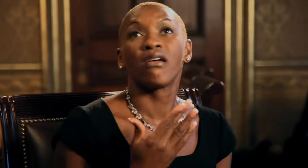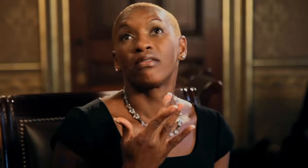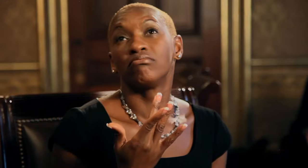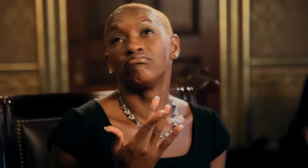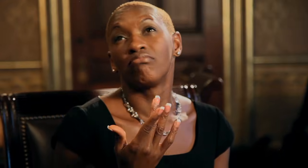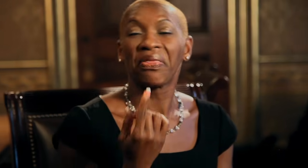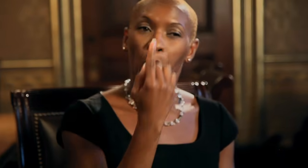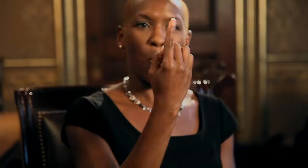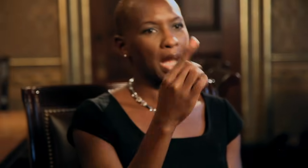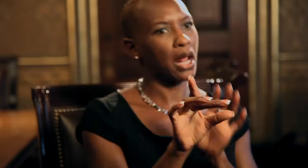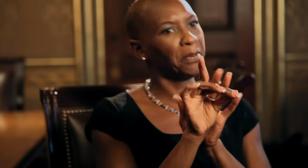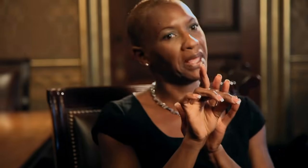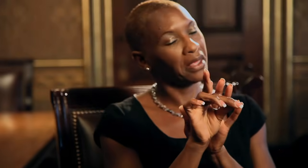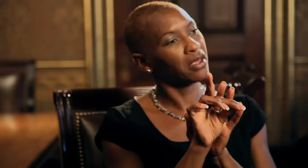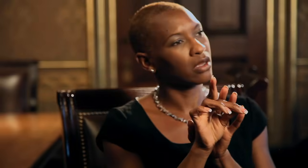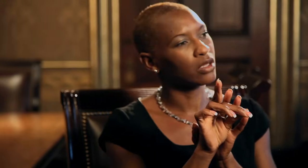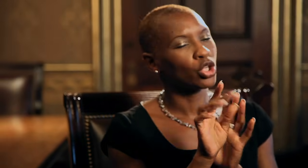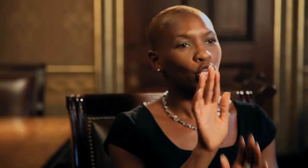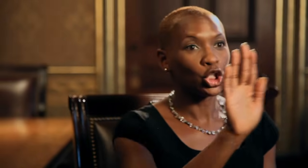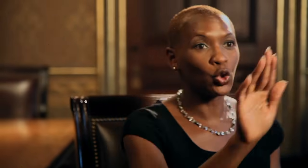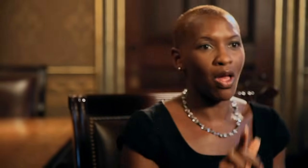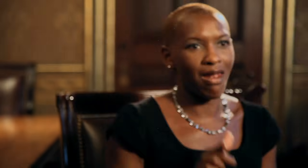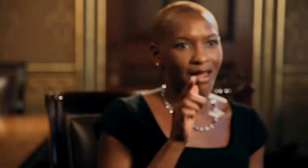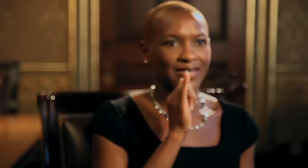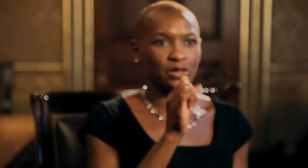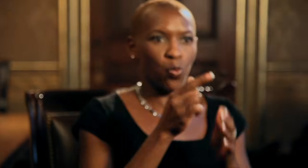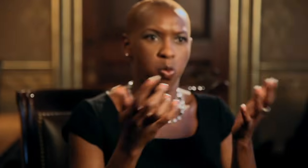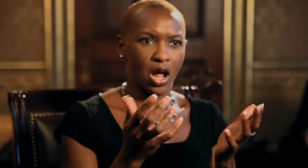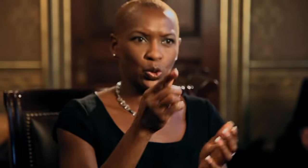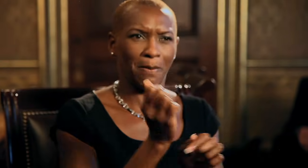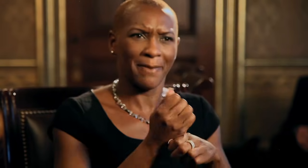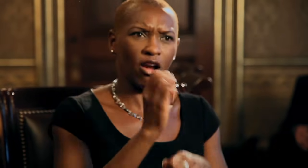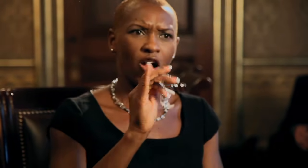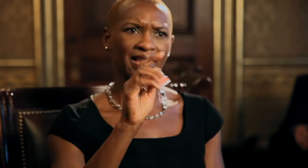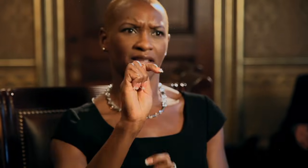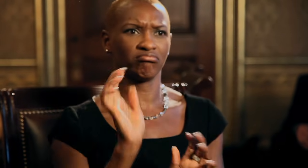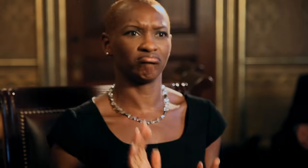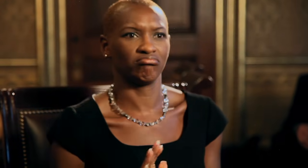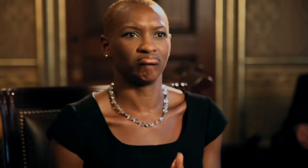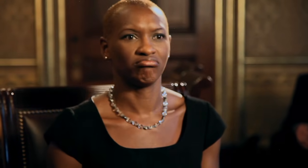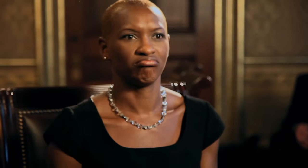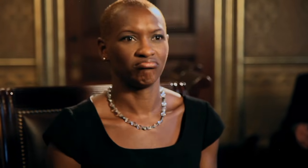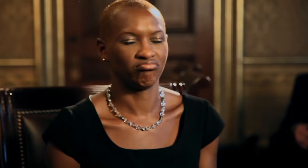If I had to pick one: Your life is what you make of it.